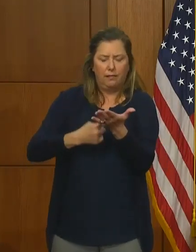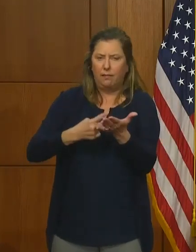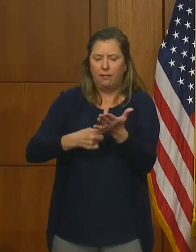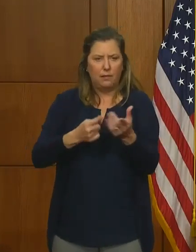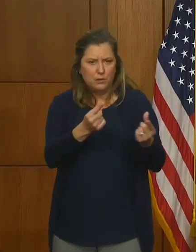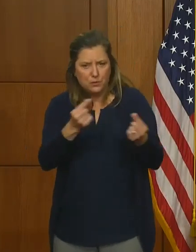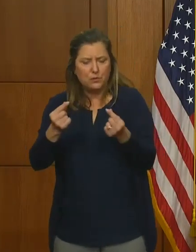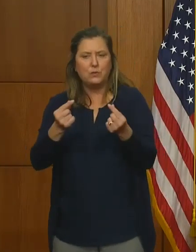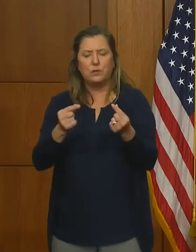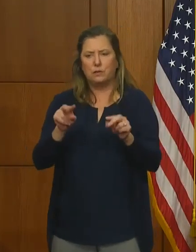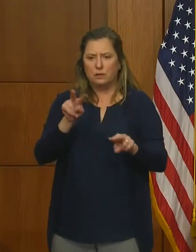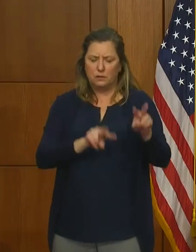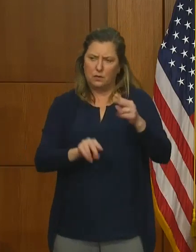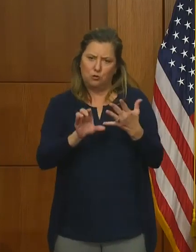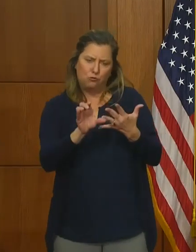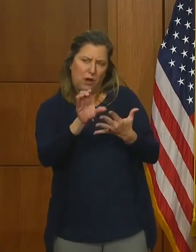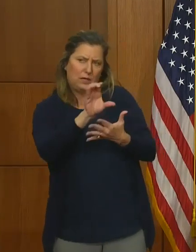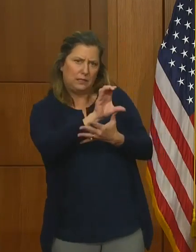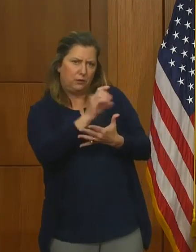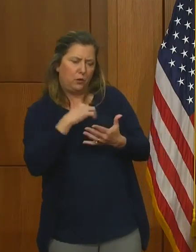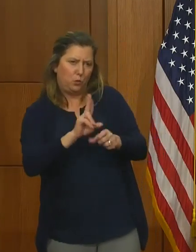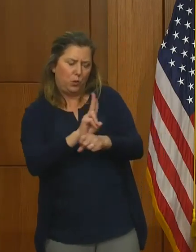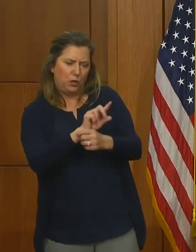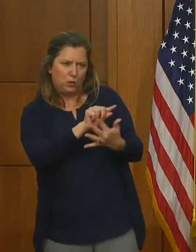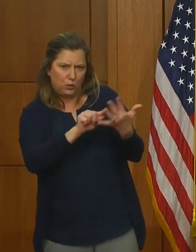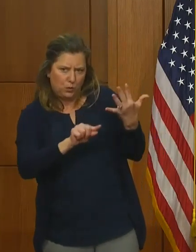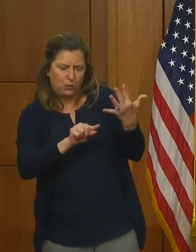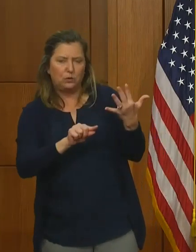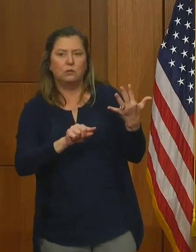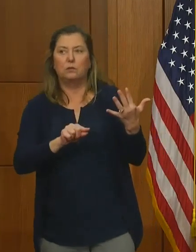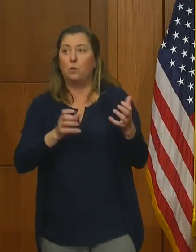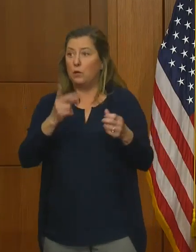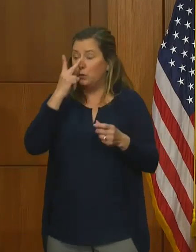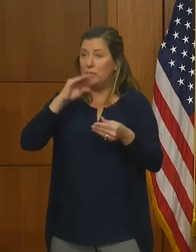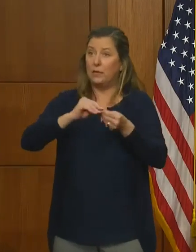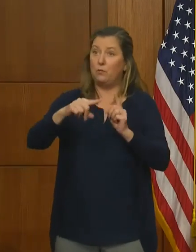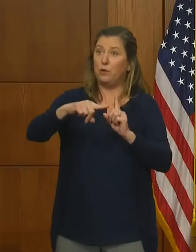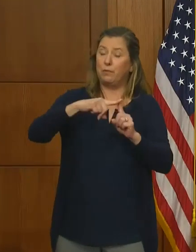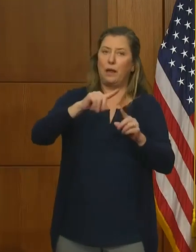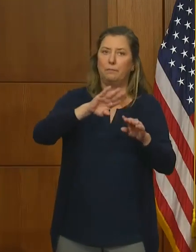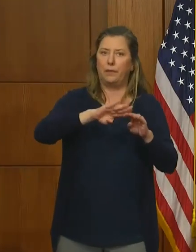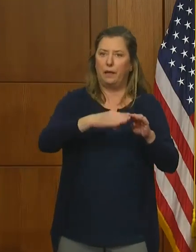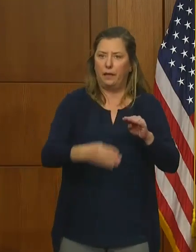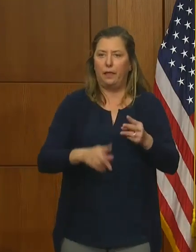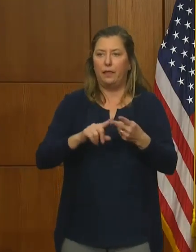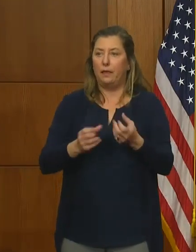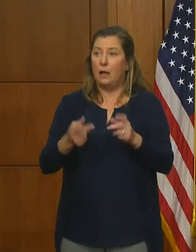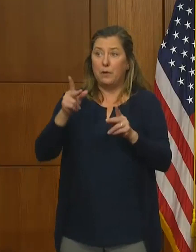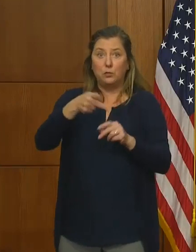ARE STILL WORKING ON THAT BLUEPRINT. WE'RE LOOKING AT THE CRITERIA OF THAT WE'RE GOING TO